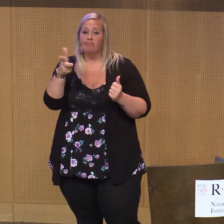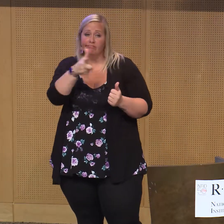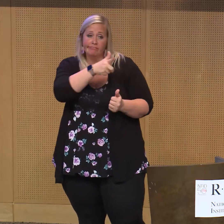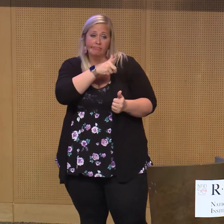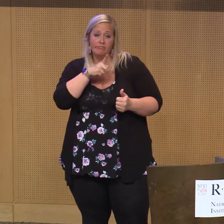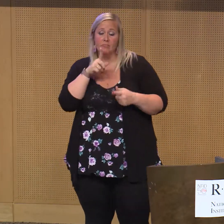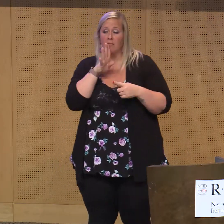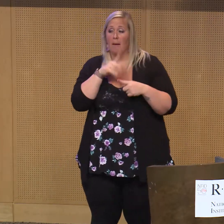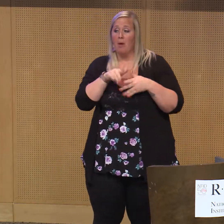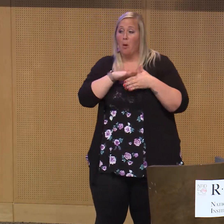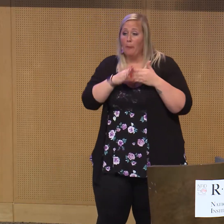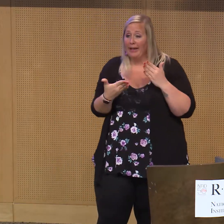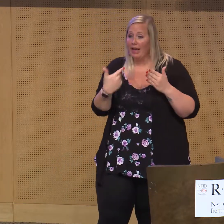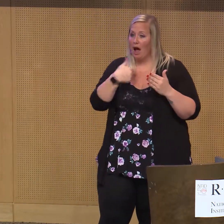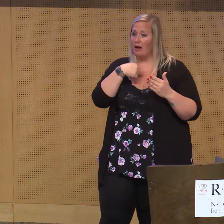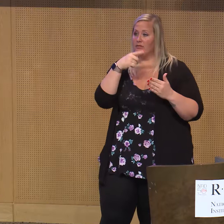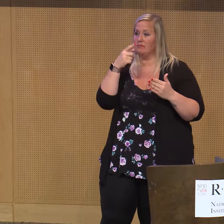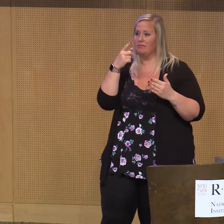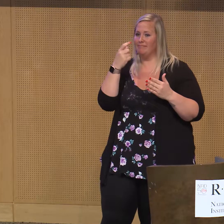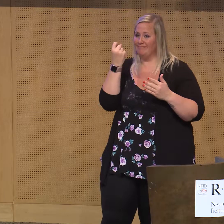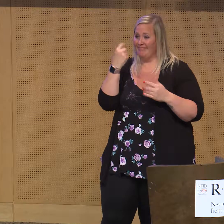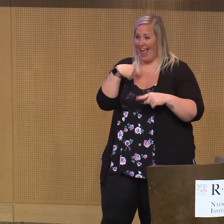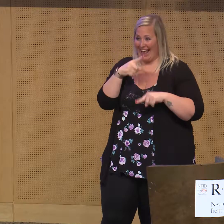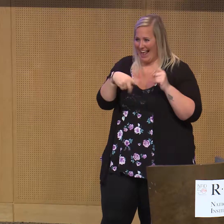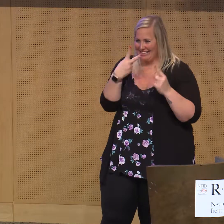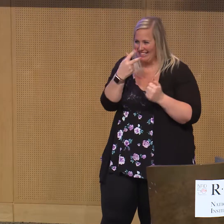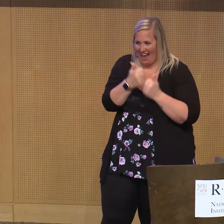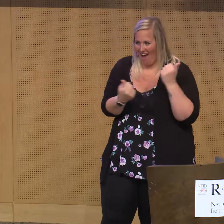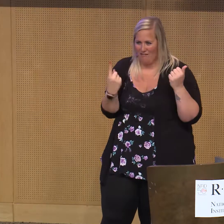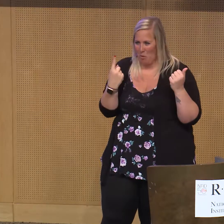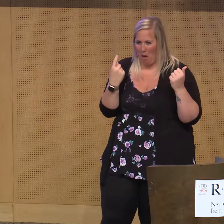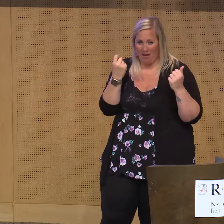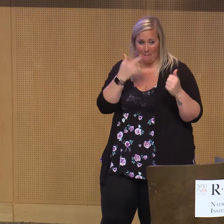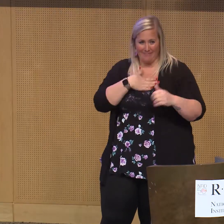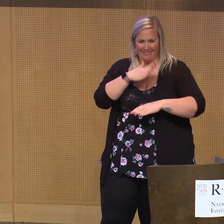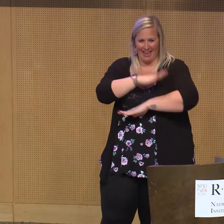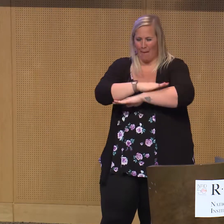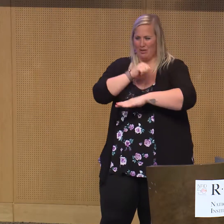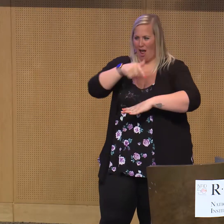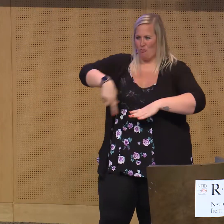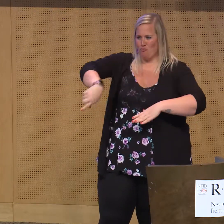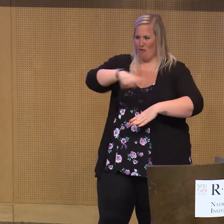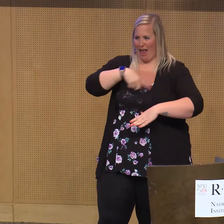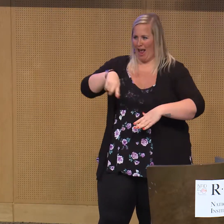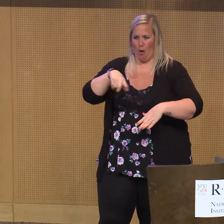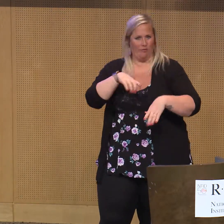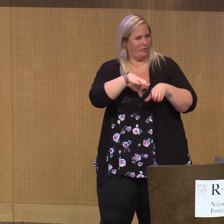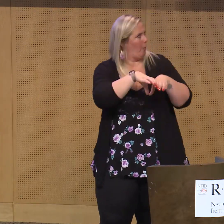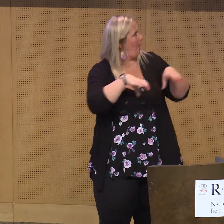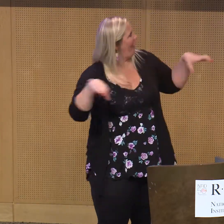And so we take that time to connect and talk about our weekend. Now I can't see everyone. The table isn't round.